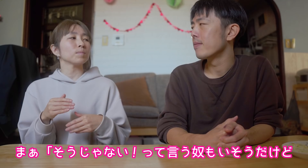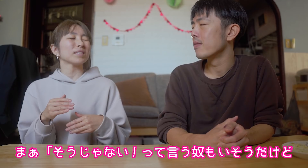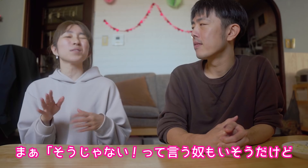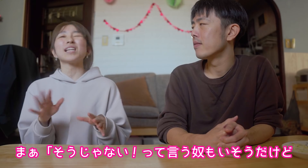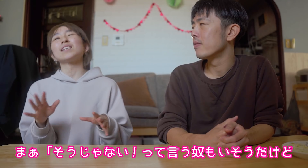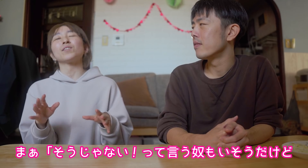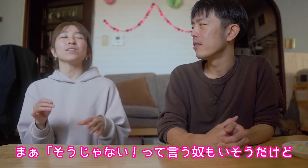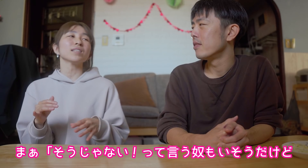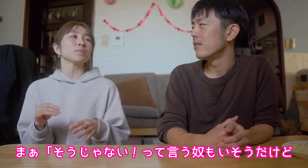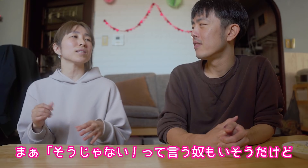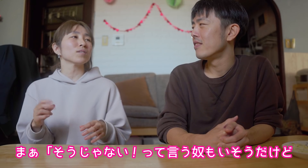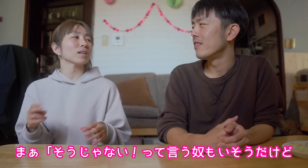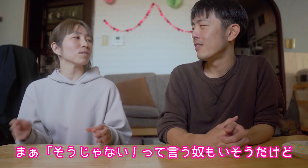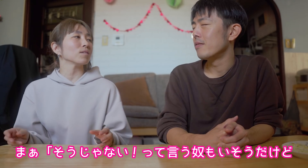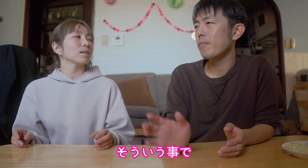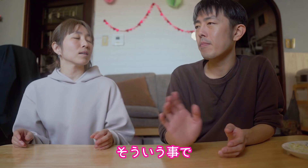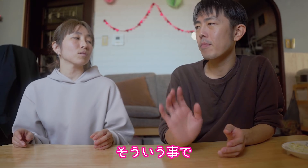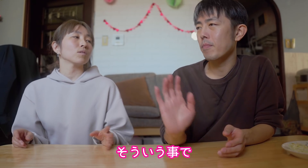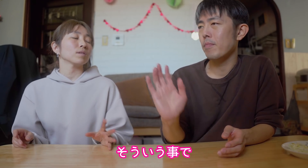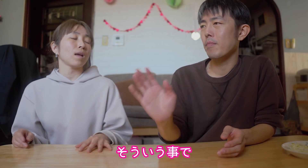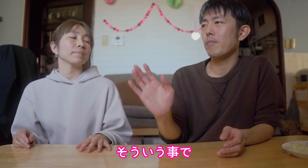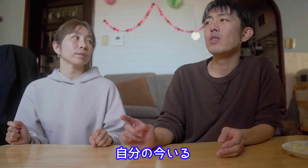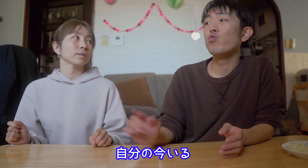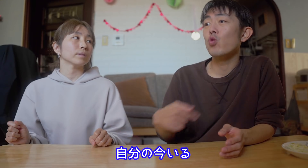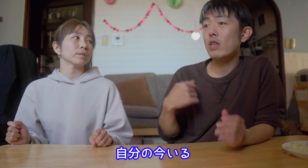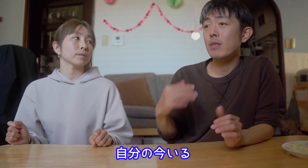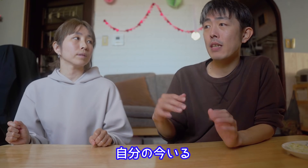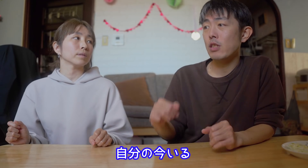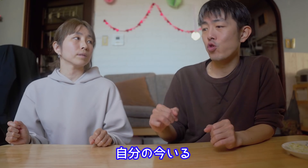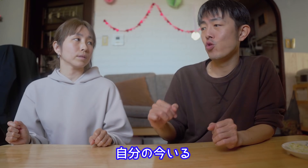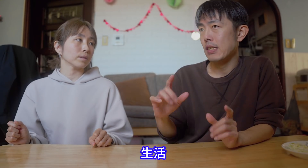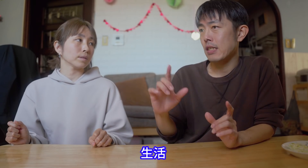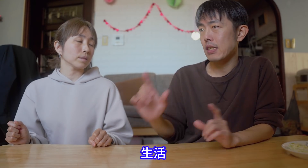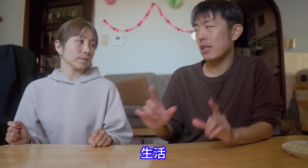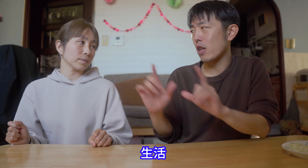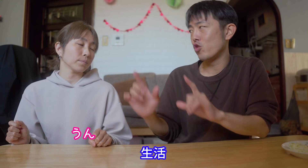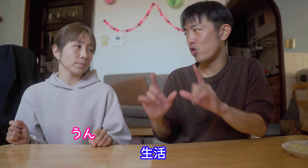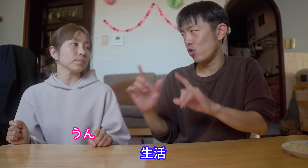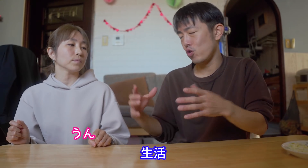Well, some people might say, "That's not true! I don't discriminate." That kind of thing. (Dad)The life you're living now. (Mom)Yeah